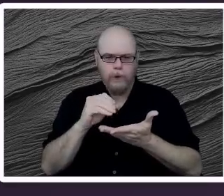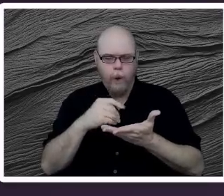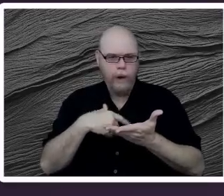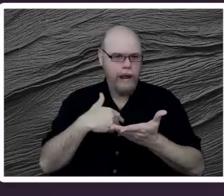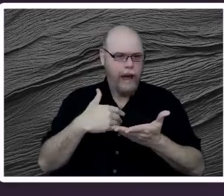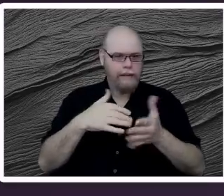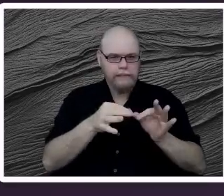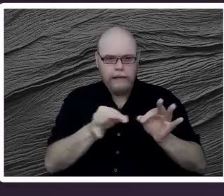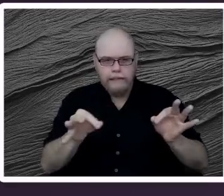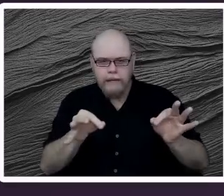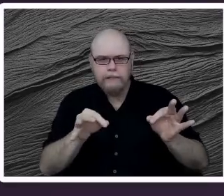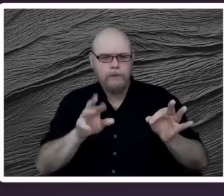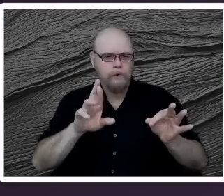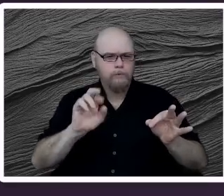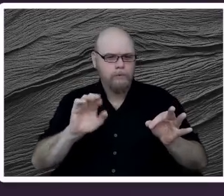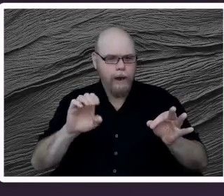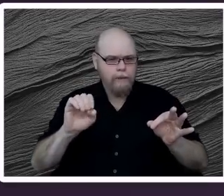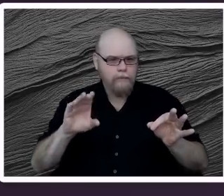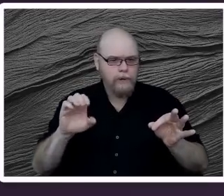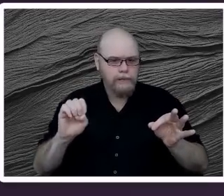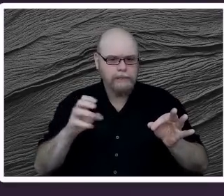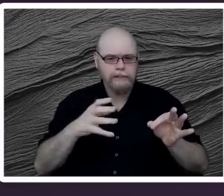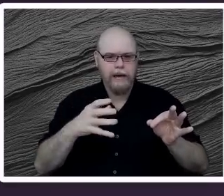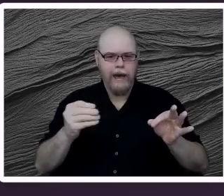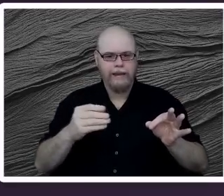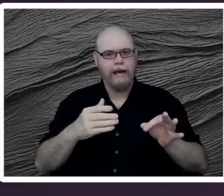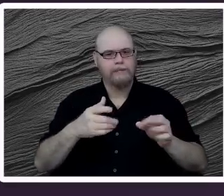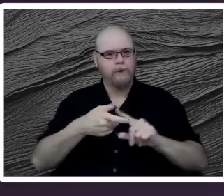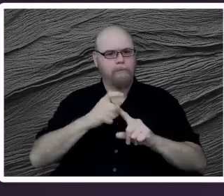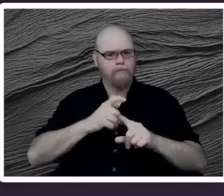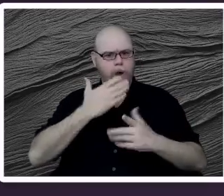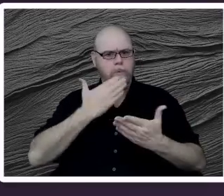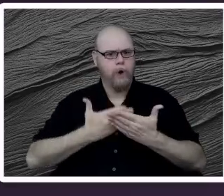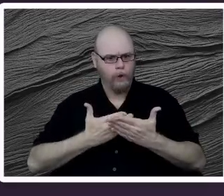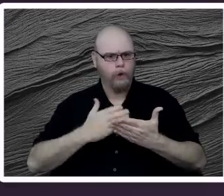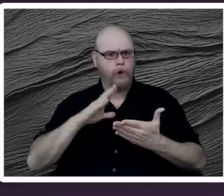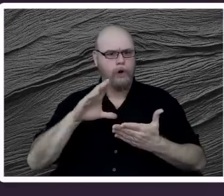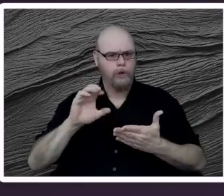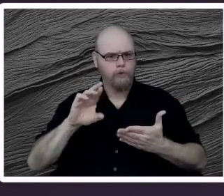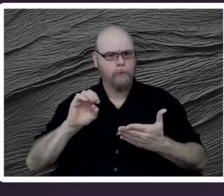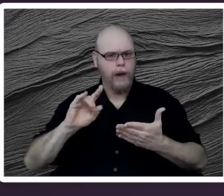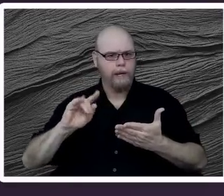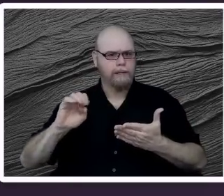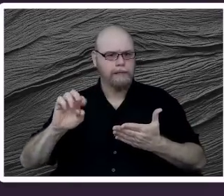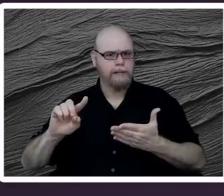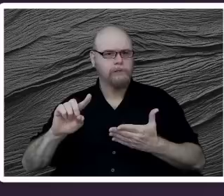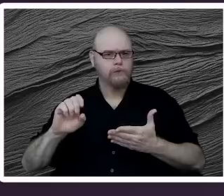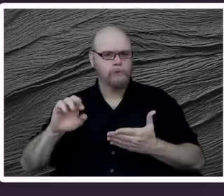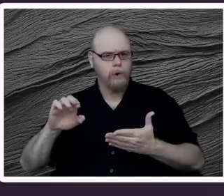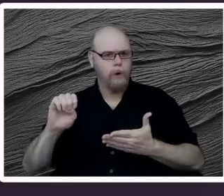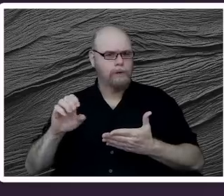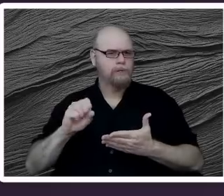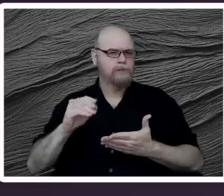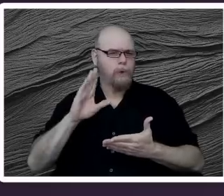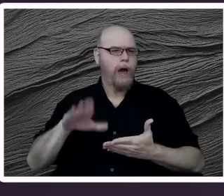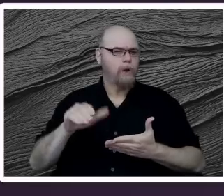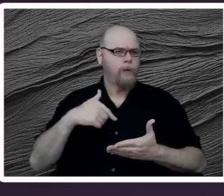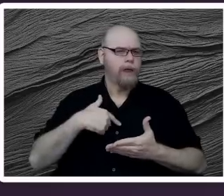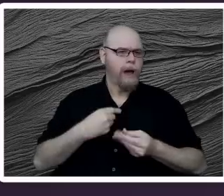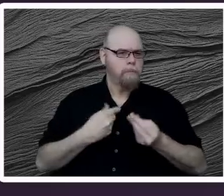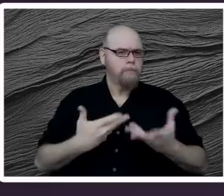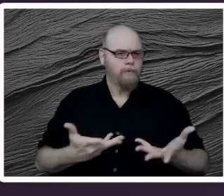a vetted source. So, I know that I'm getting the correct information to my students. So, like I